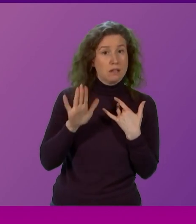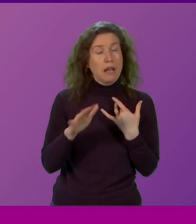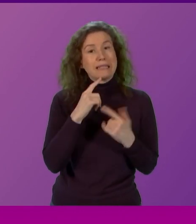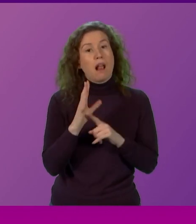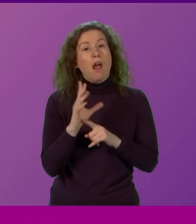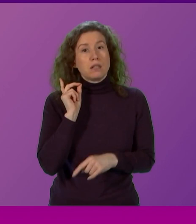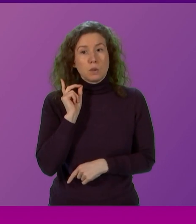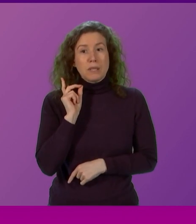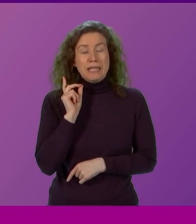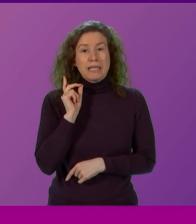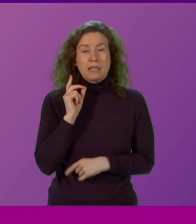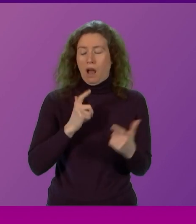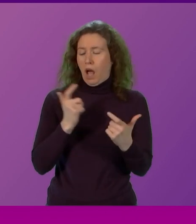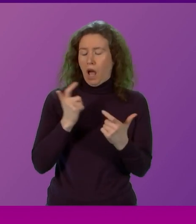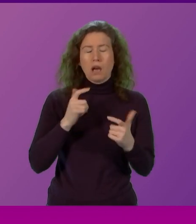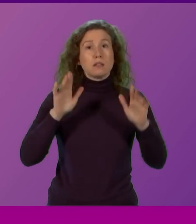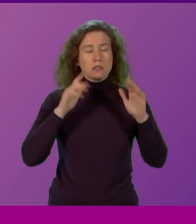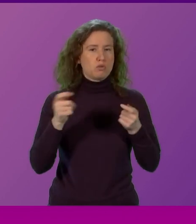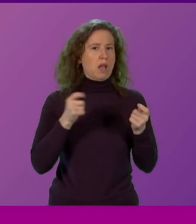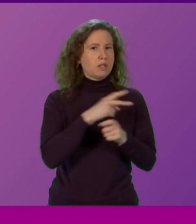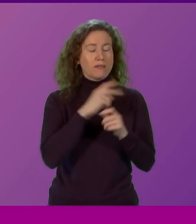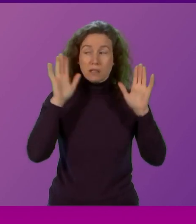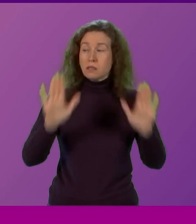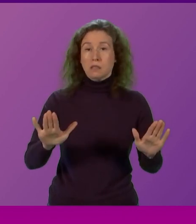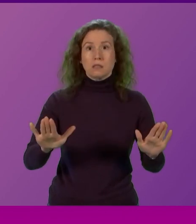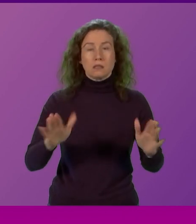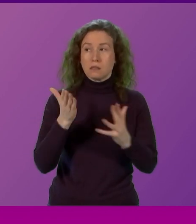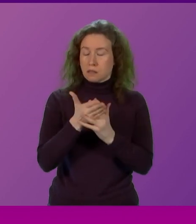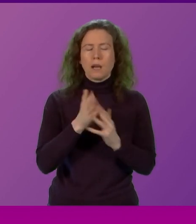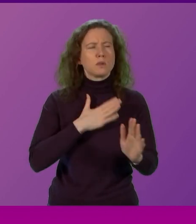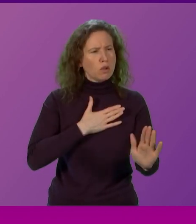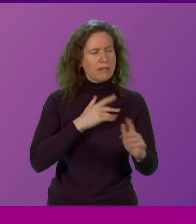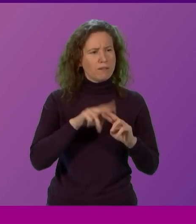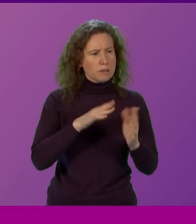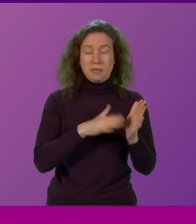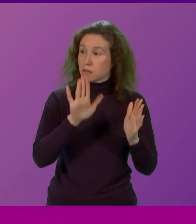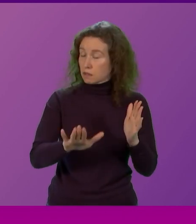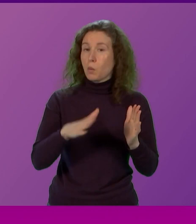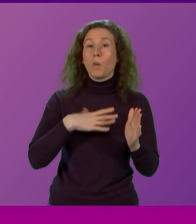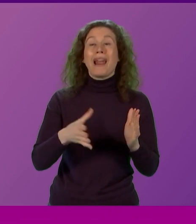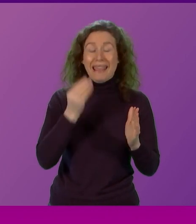Excuse me, First Minister. We will hear the First Minister.